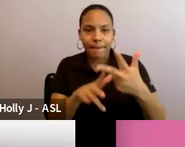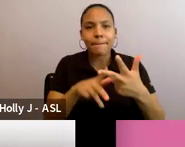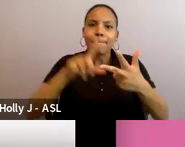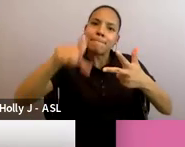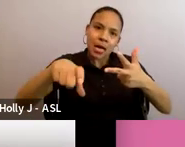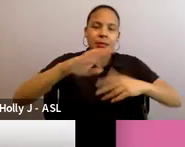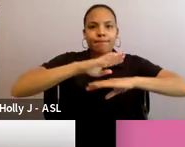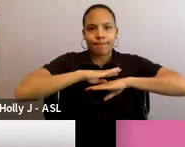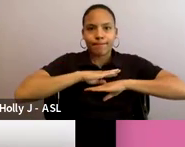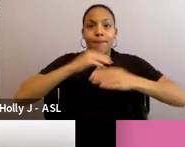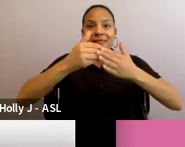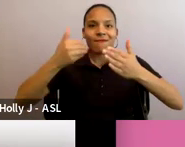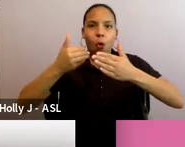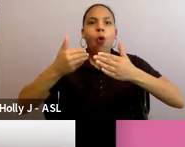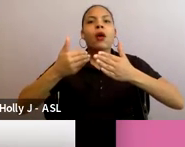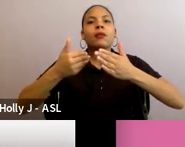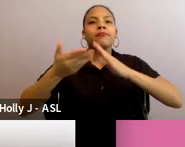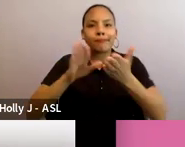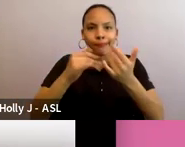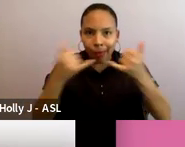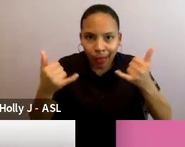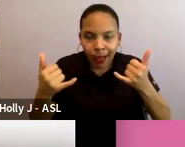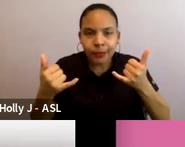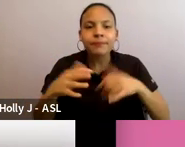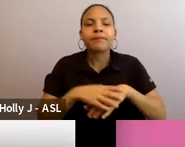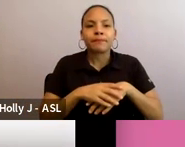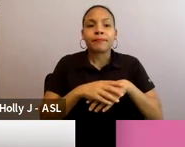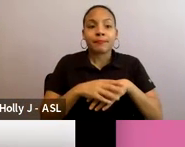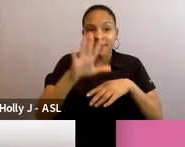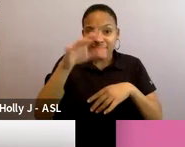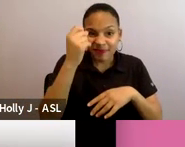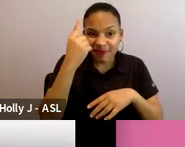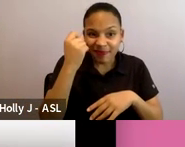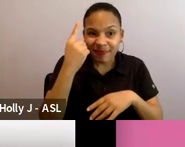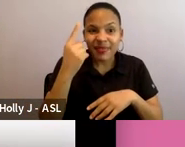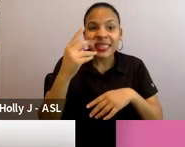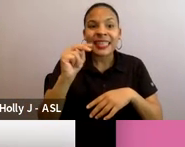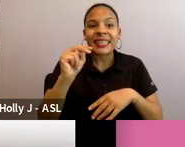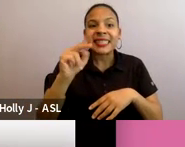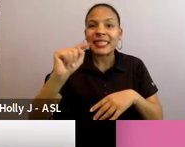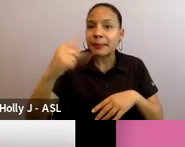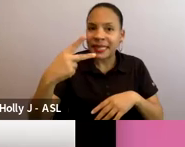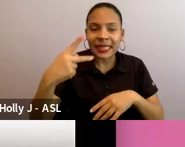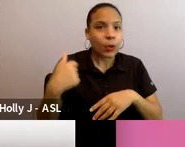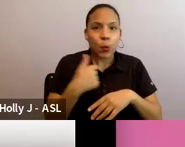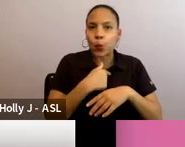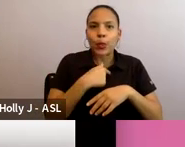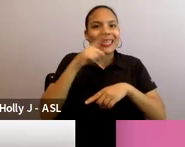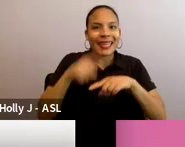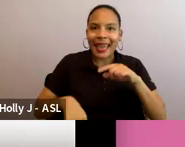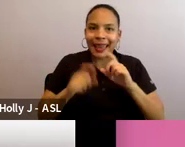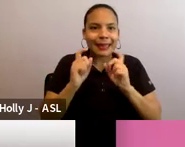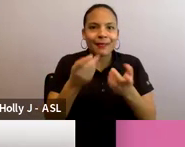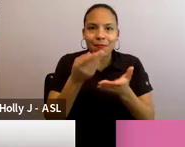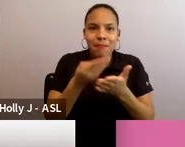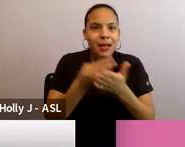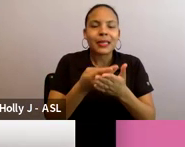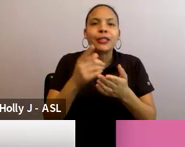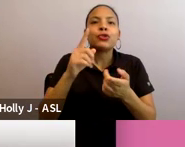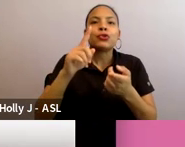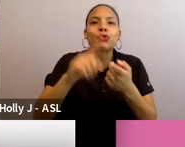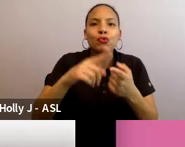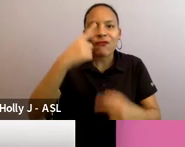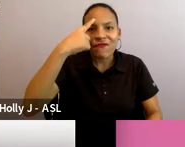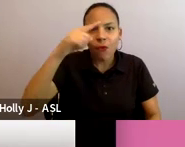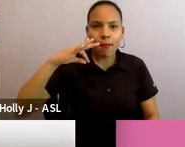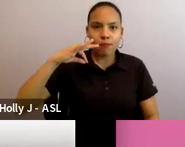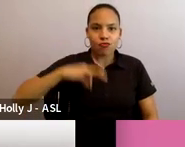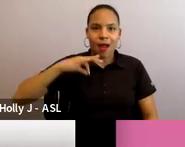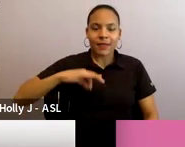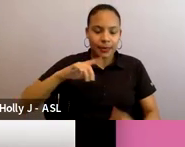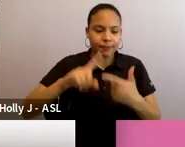deadline. NTP cannot legally distribute funds out to for‑profit organizations, LLCs, or individual